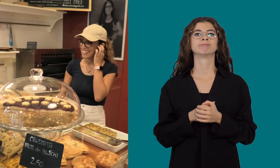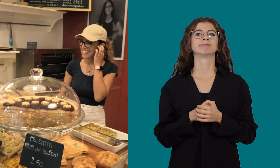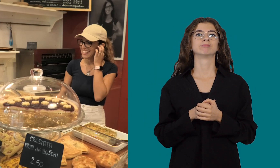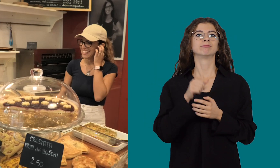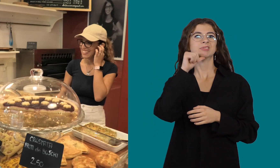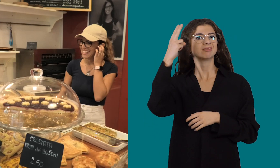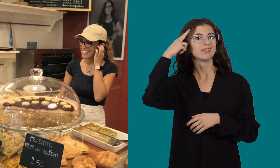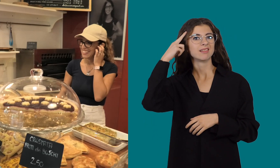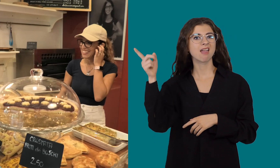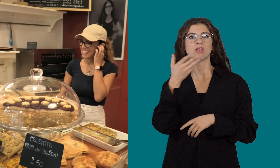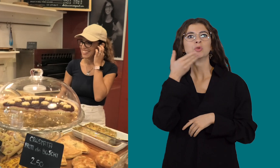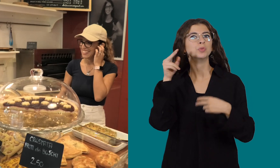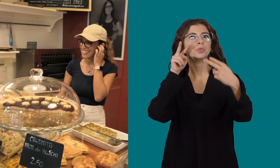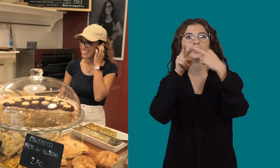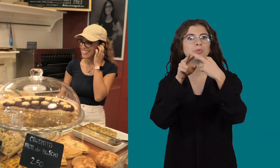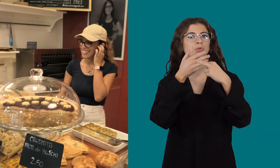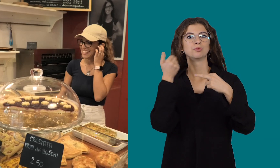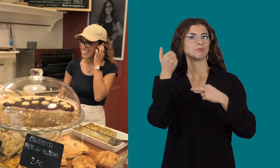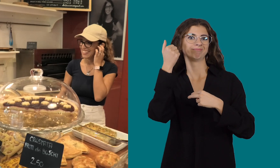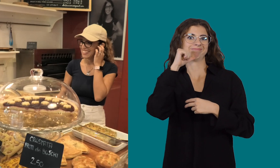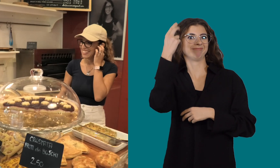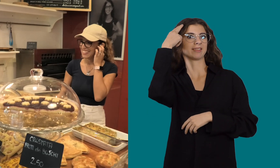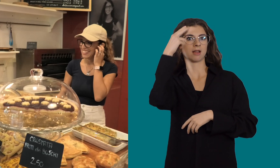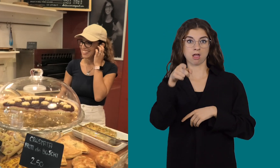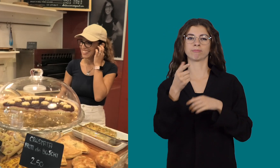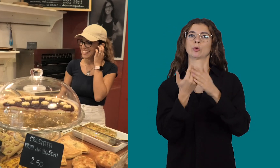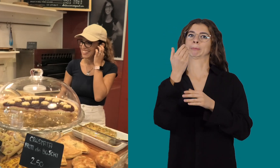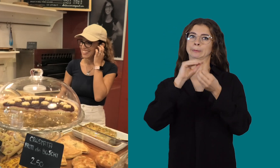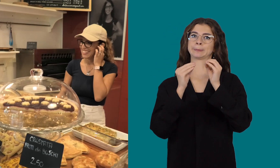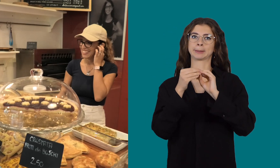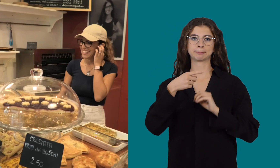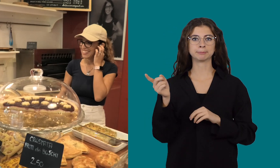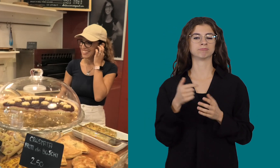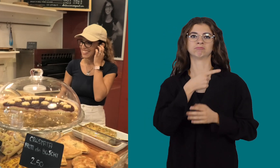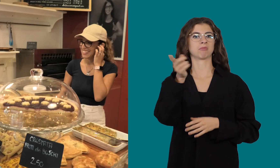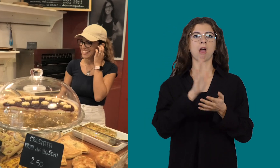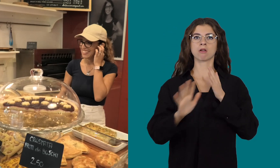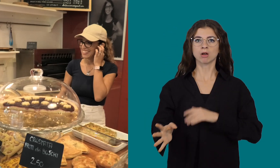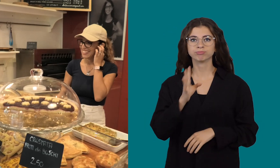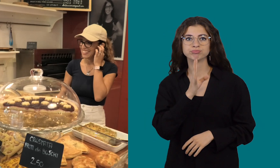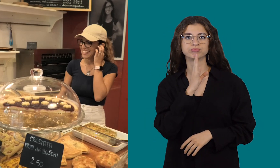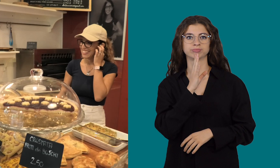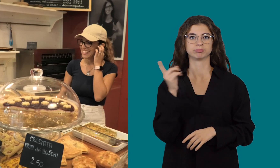Because they don't know Alice, they immediately start talking.